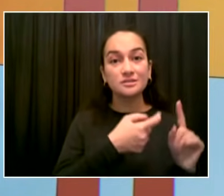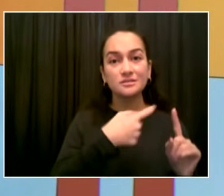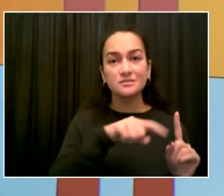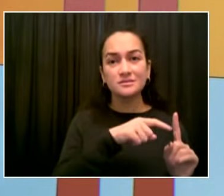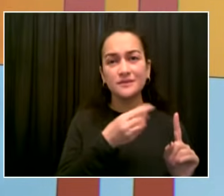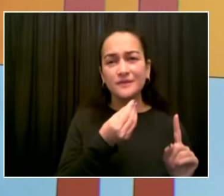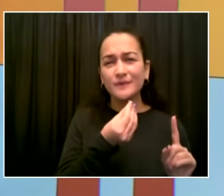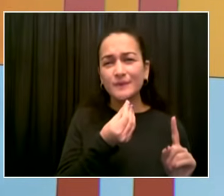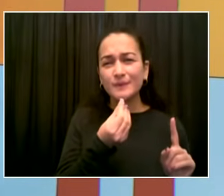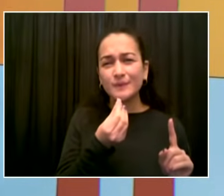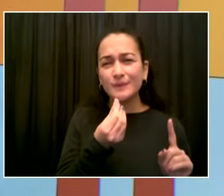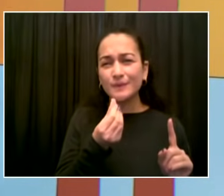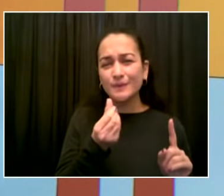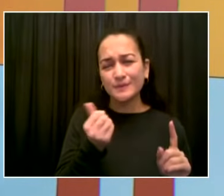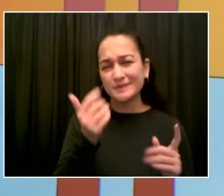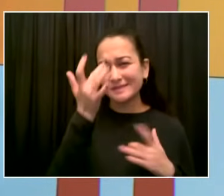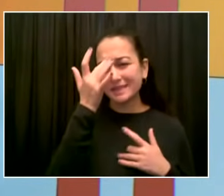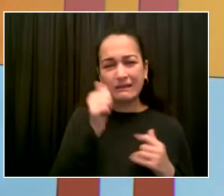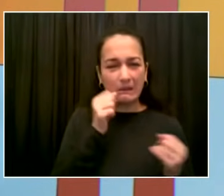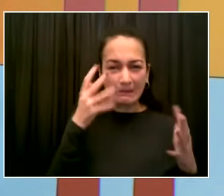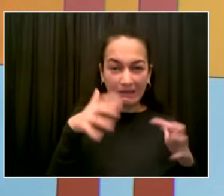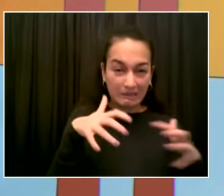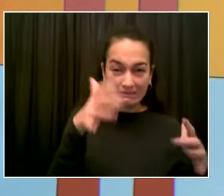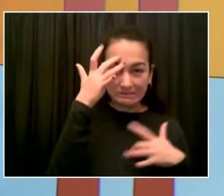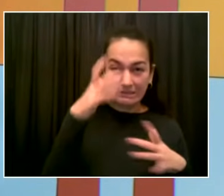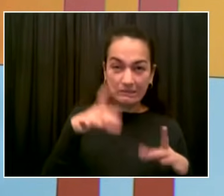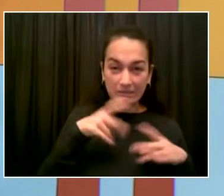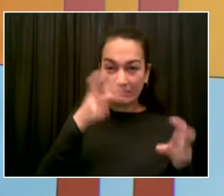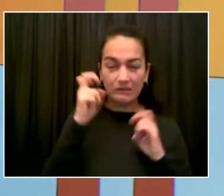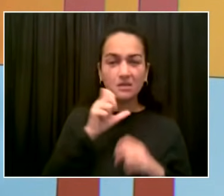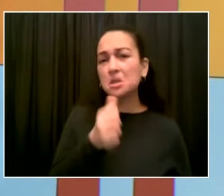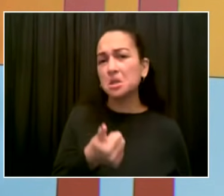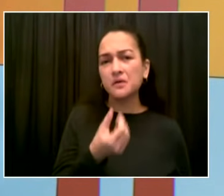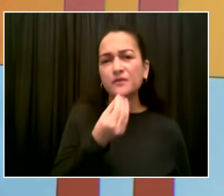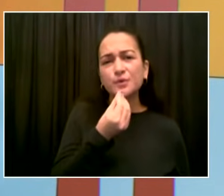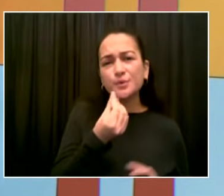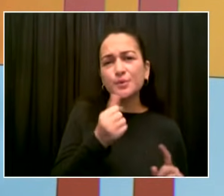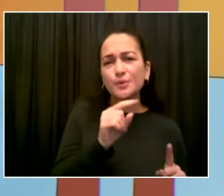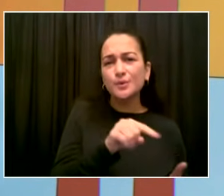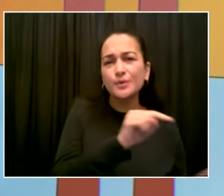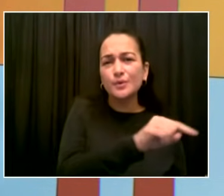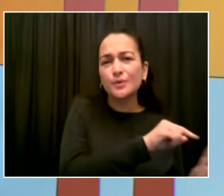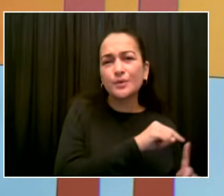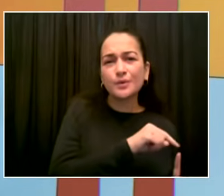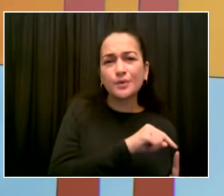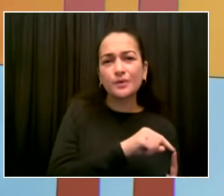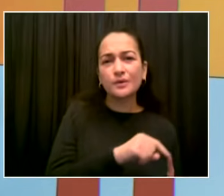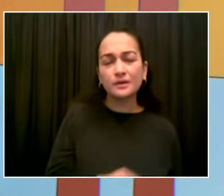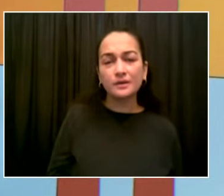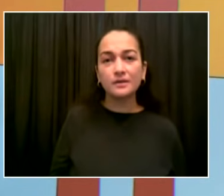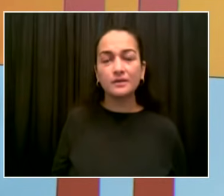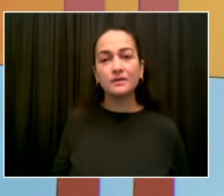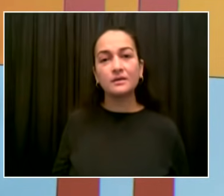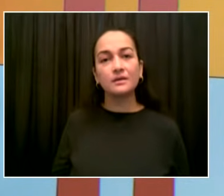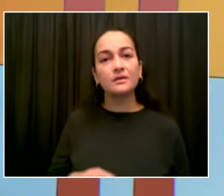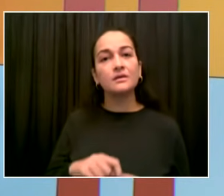NUMBERS EVEN THOUGH EVERY SINGLE INDIVIDUAL COUNTS, WE EAR TALKING ABOUT VERY MASLL NUMBERS WHERE OUR FOCUS RIGHT NOW IS ON THE BIG NUMBERS THAT HAS TO DO WITH THE■ç THINGSi;■